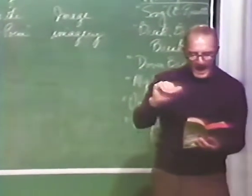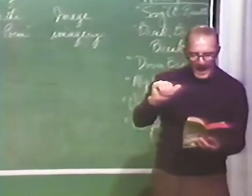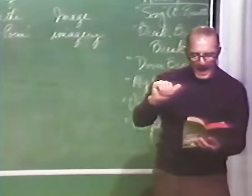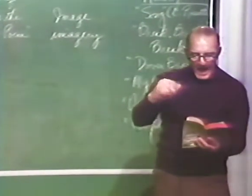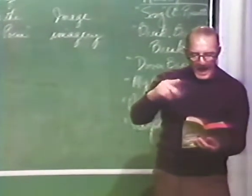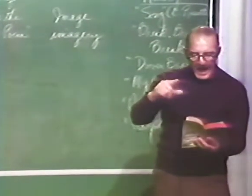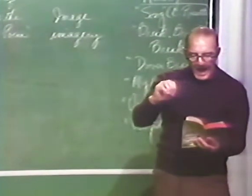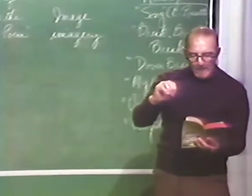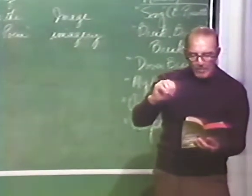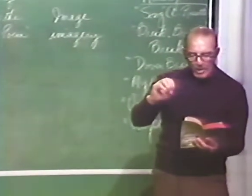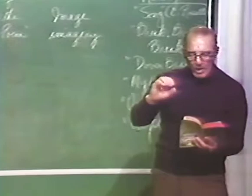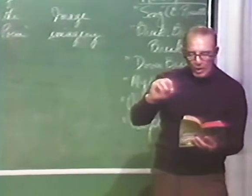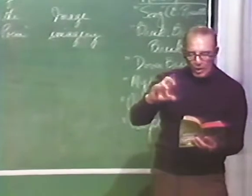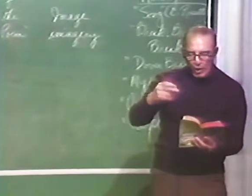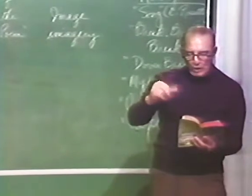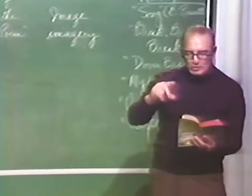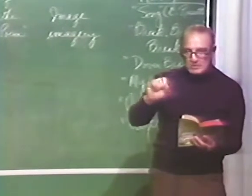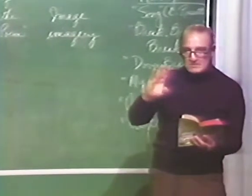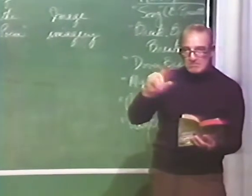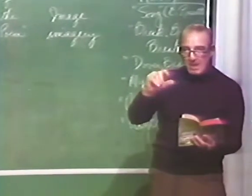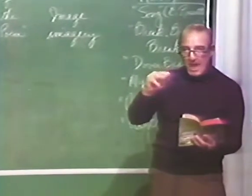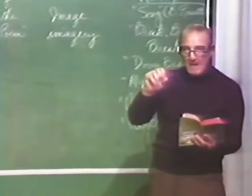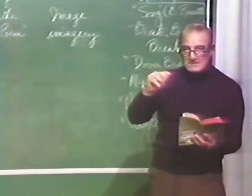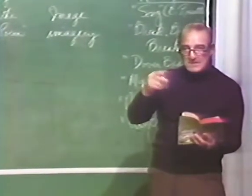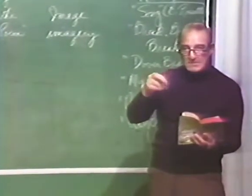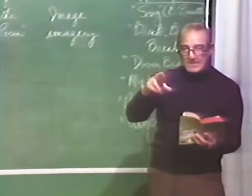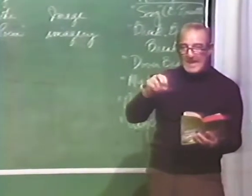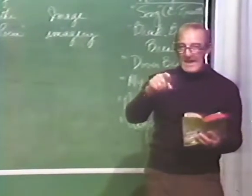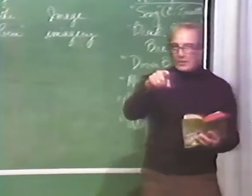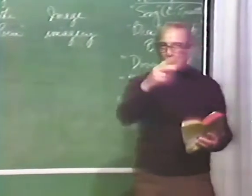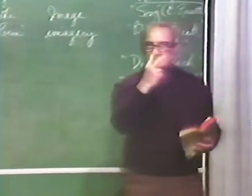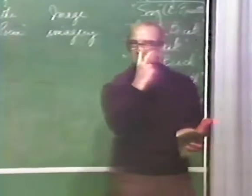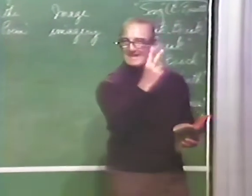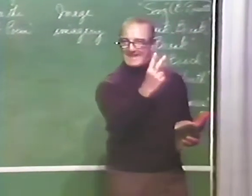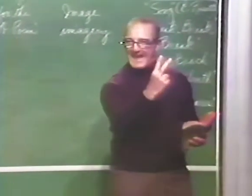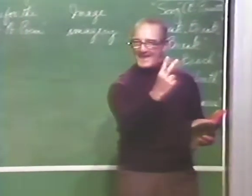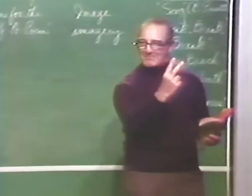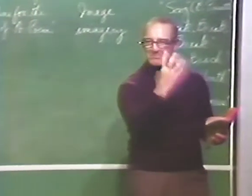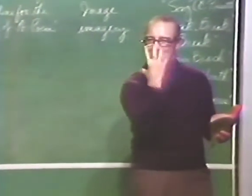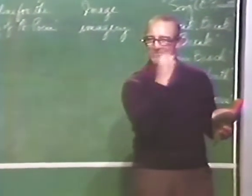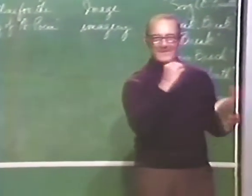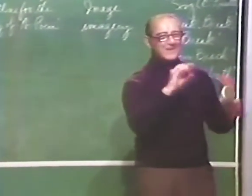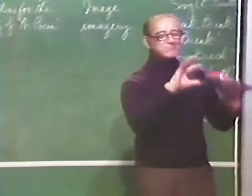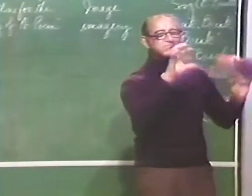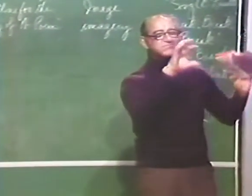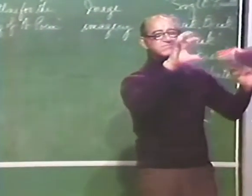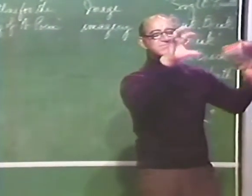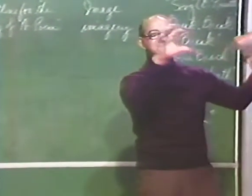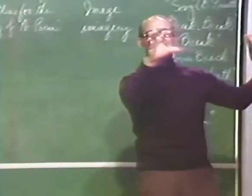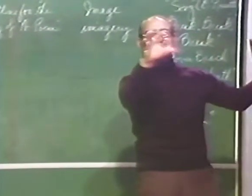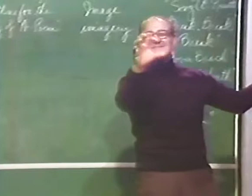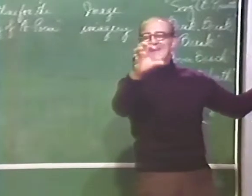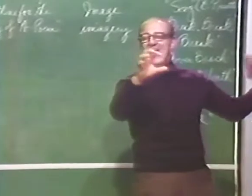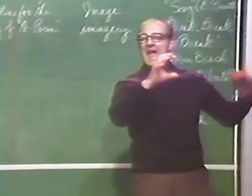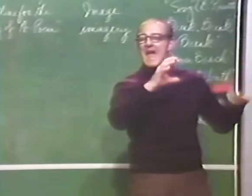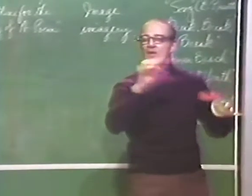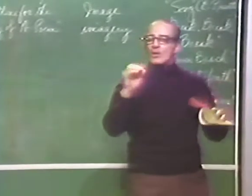ALL RIGHT, "APPLE ORCHARD BLOSSOMS THERE." YOU SEE THAT. BEAUTIFUL.